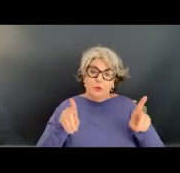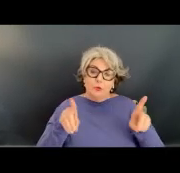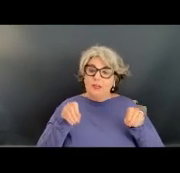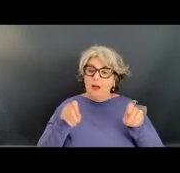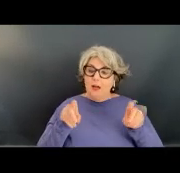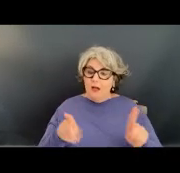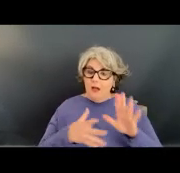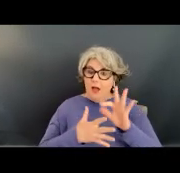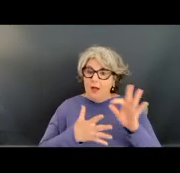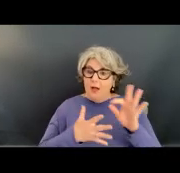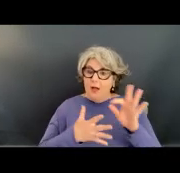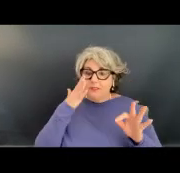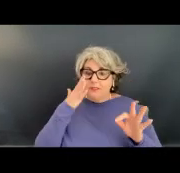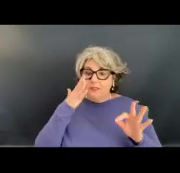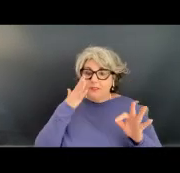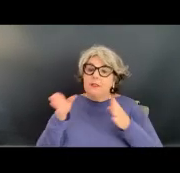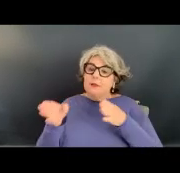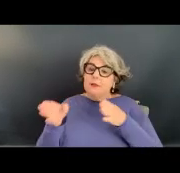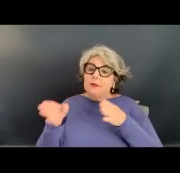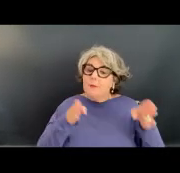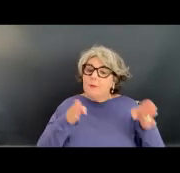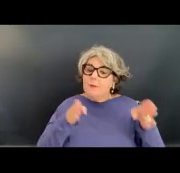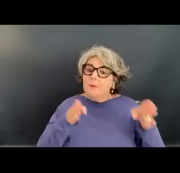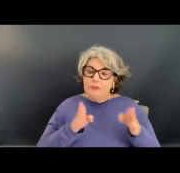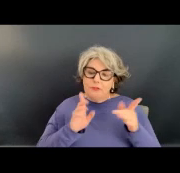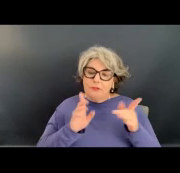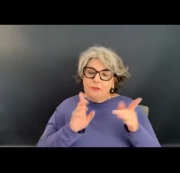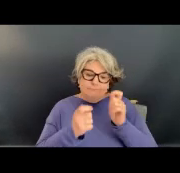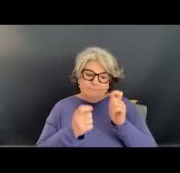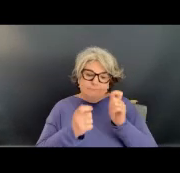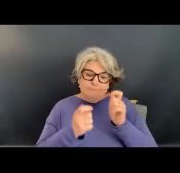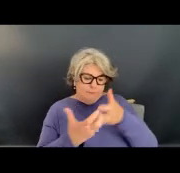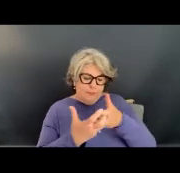It provides preparation that's tailored to future STEM teachers.